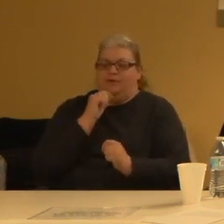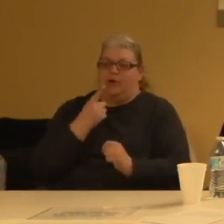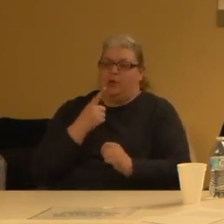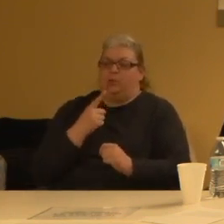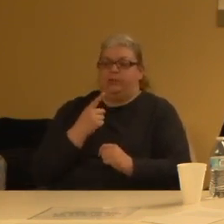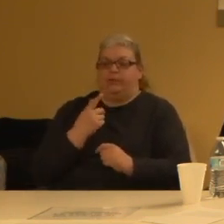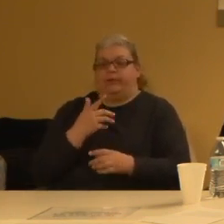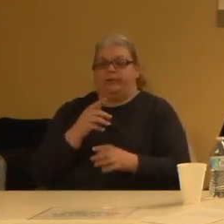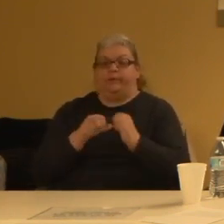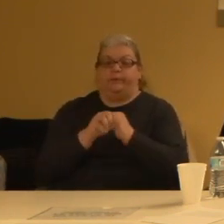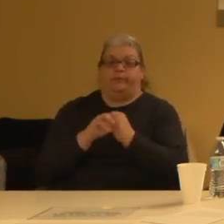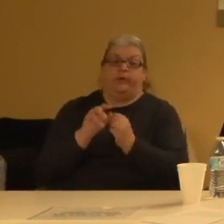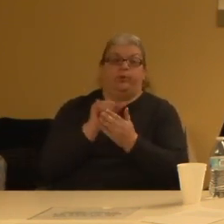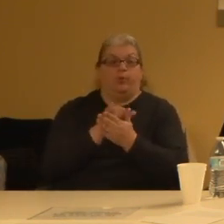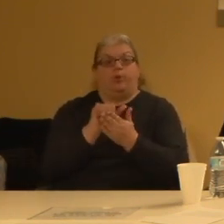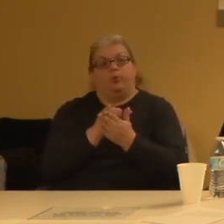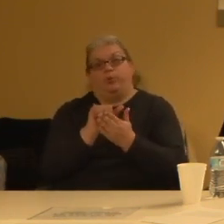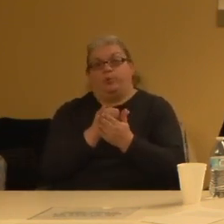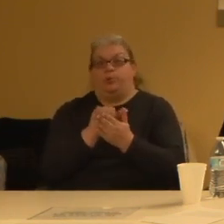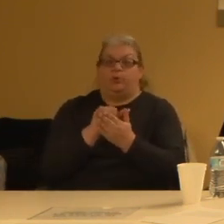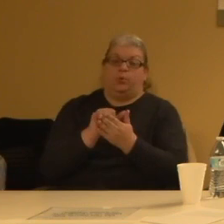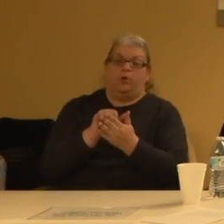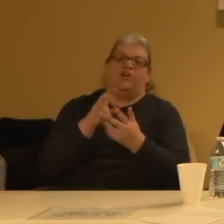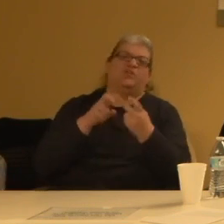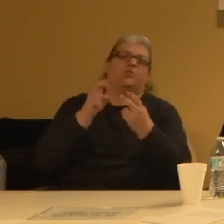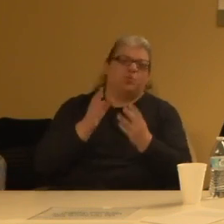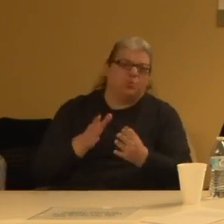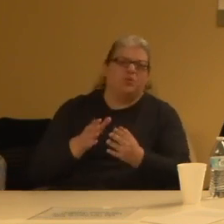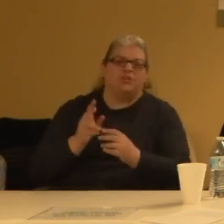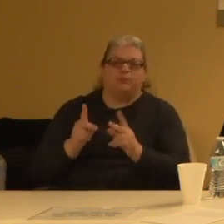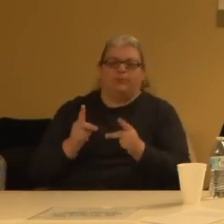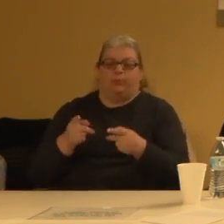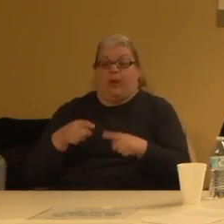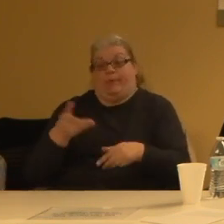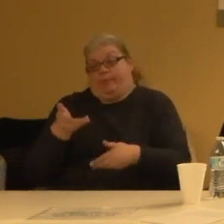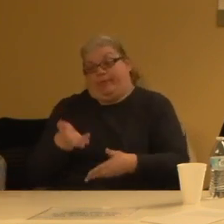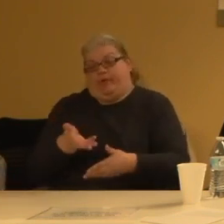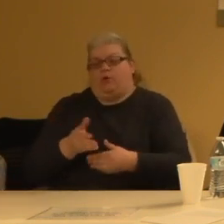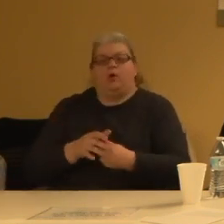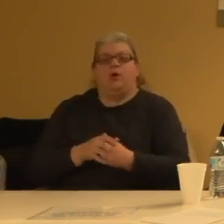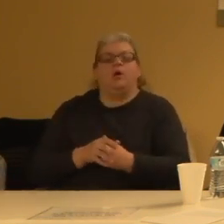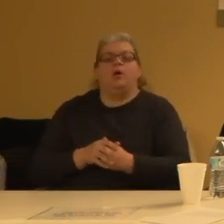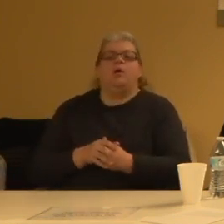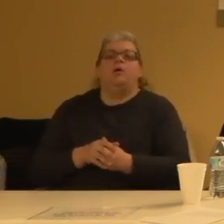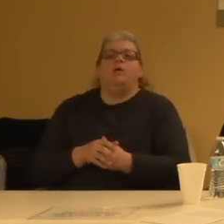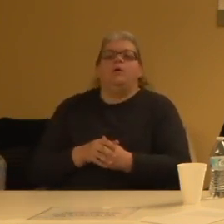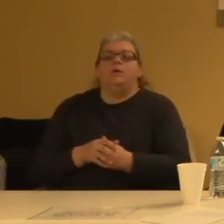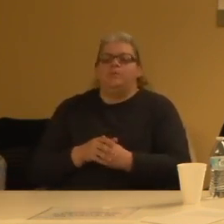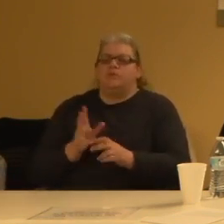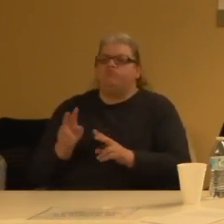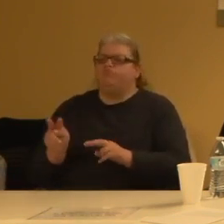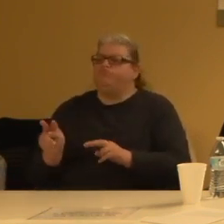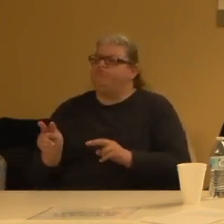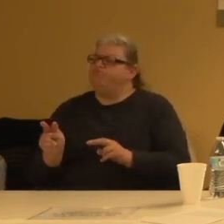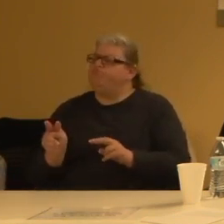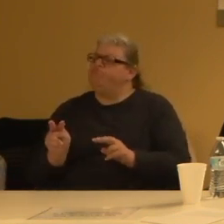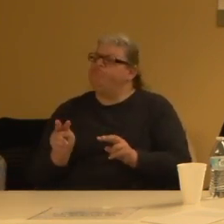New York, which is just catering to like, you know, tourists and whatever people who just happen to be there. But you can really look around and see what groups are not